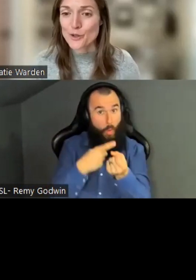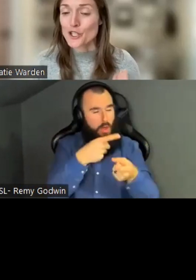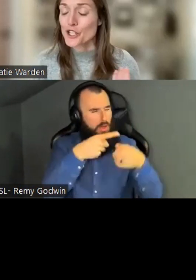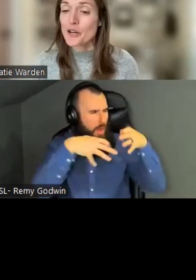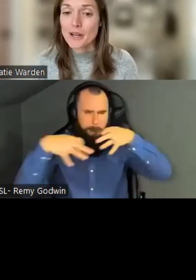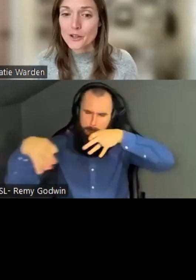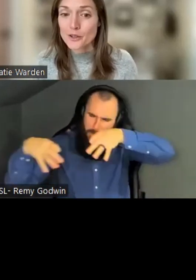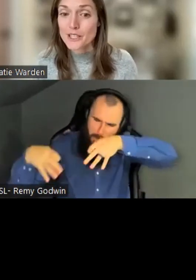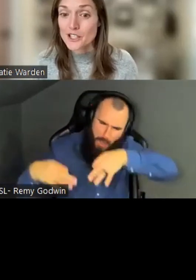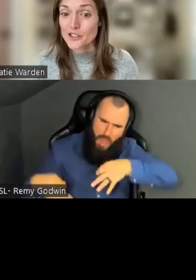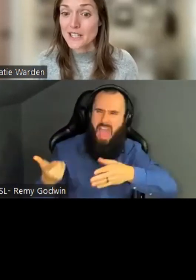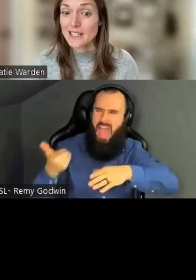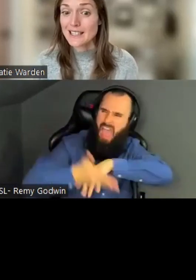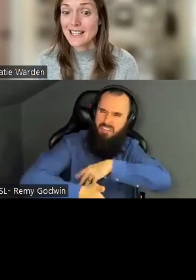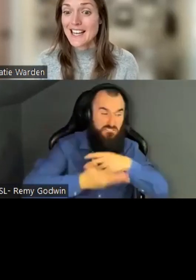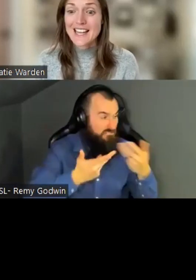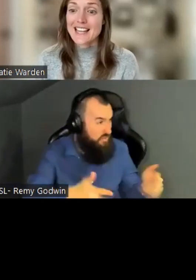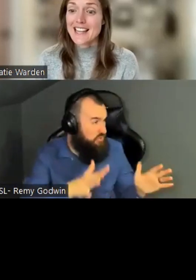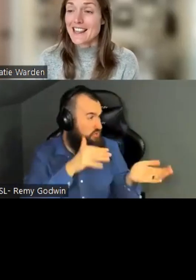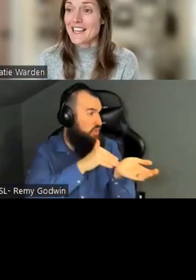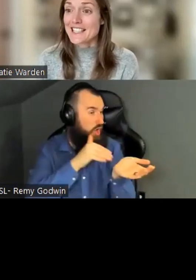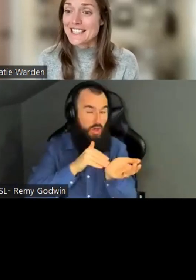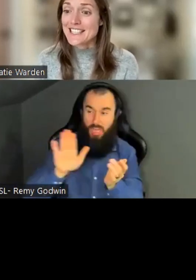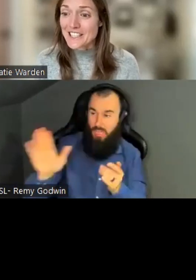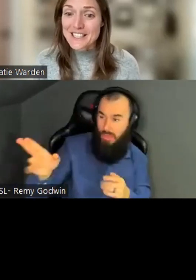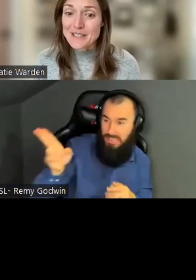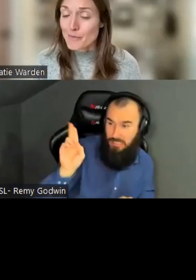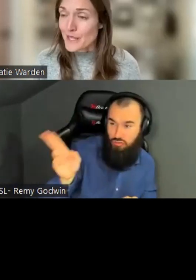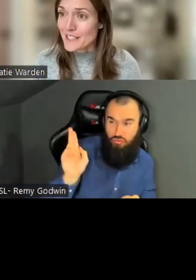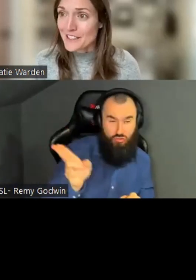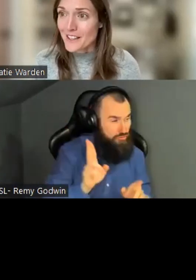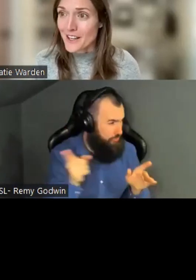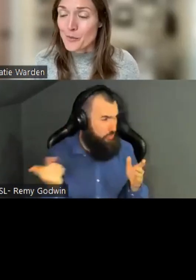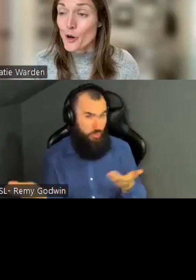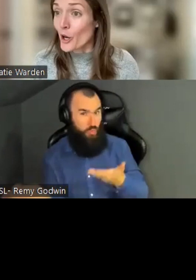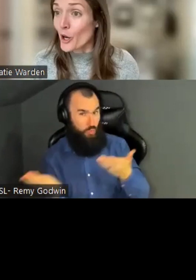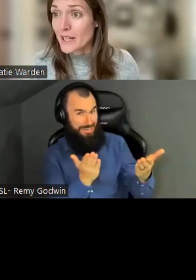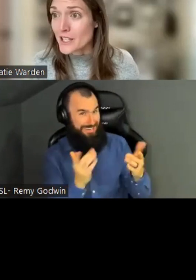or shared medical history, that doesn't meet our obligations